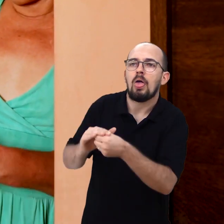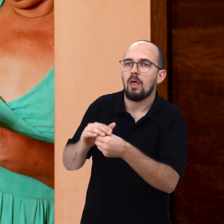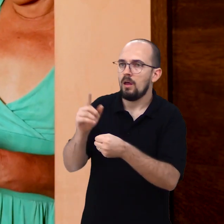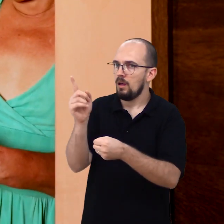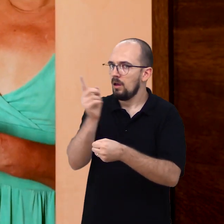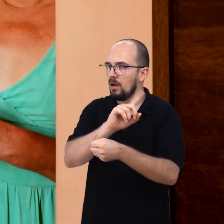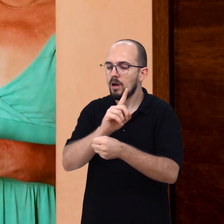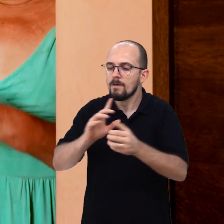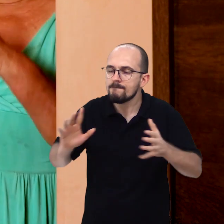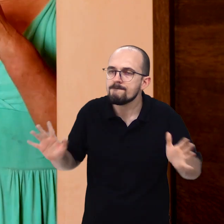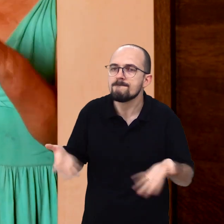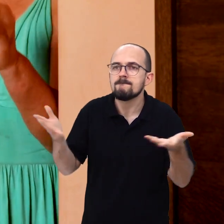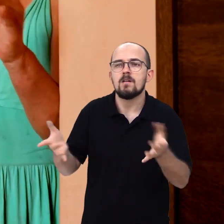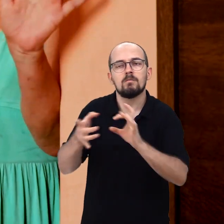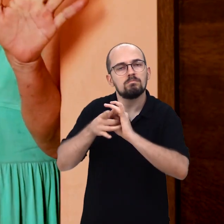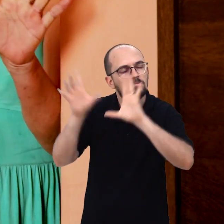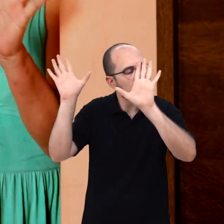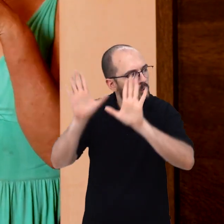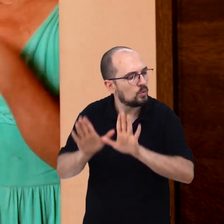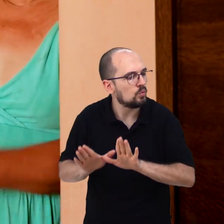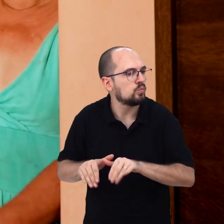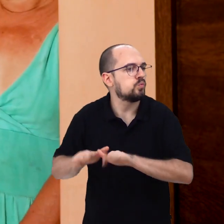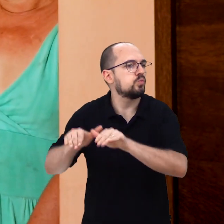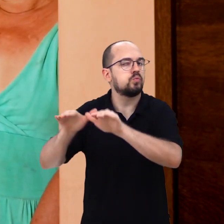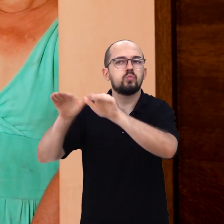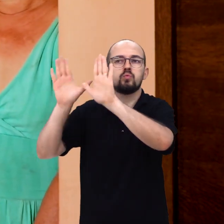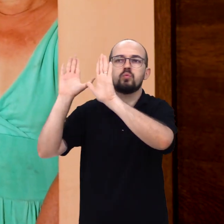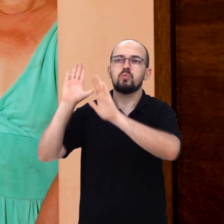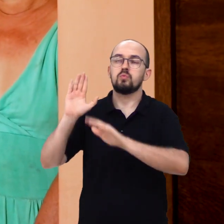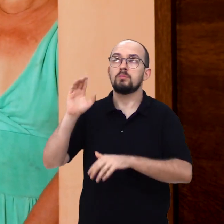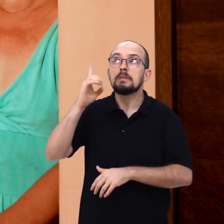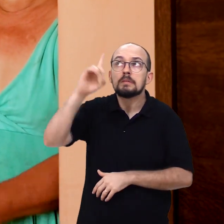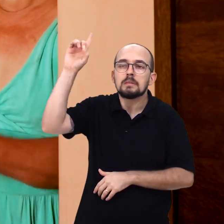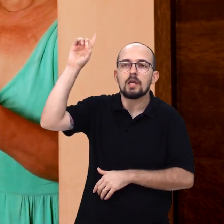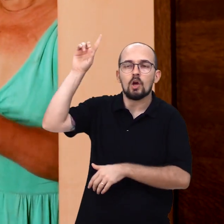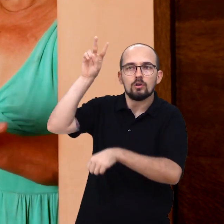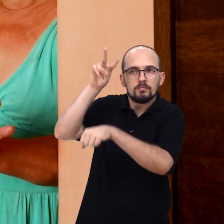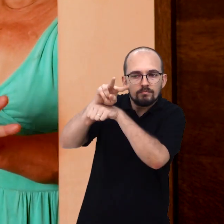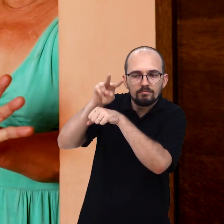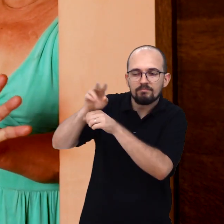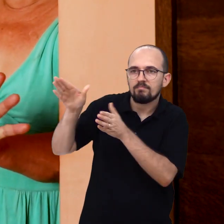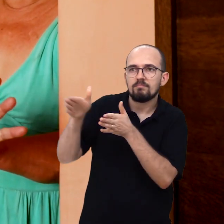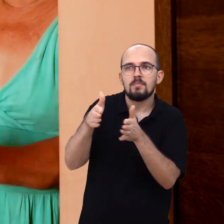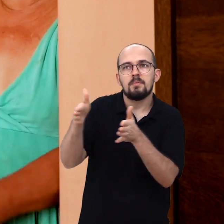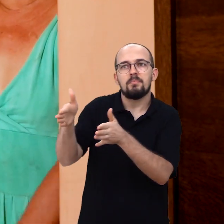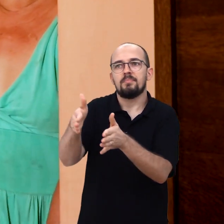We have to teach them and then let them go. Ask God for help and allow them to follow their path.